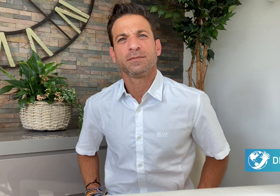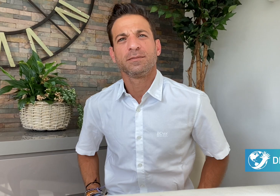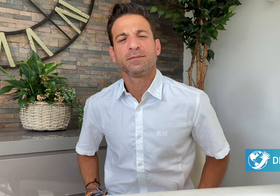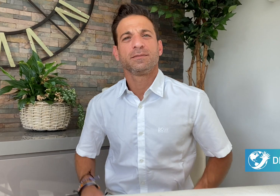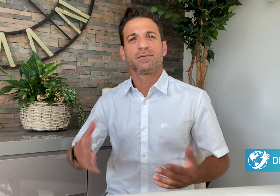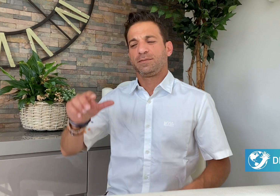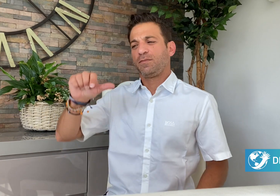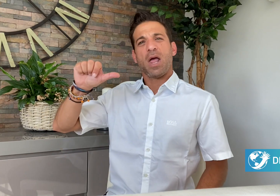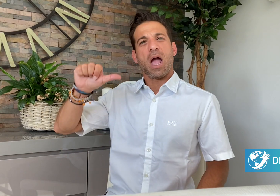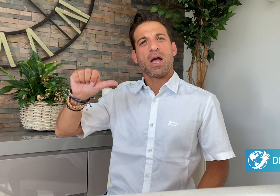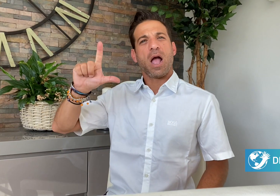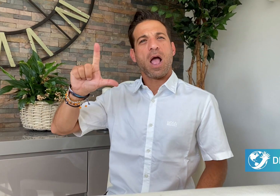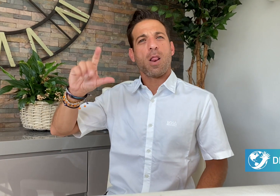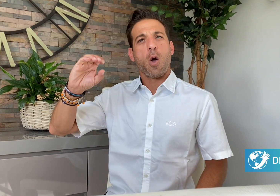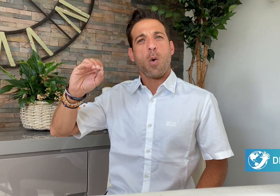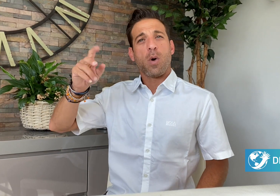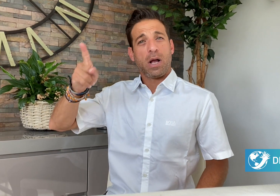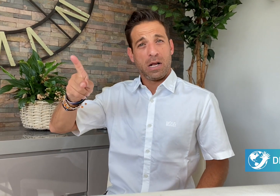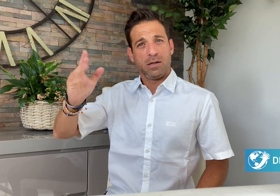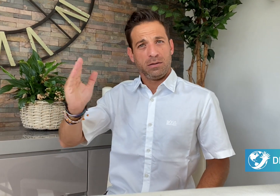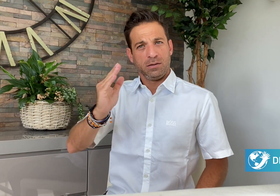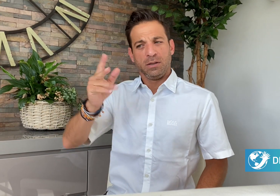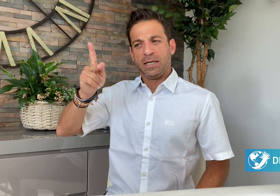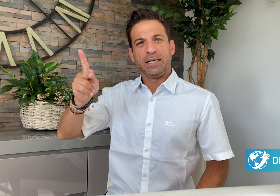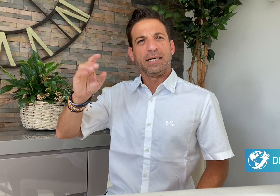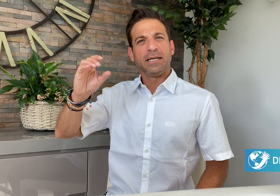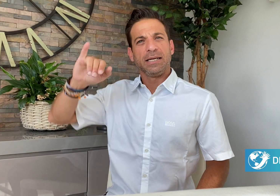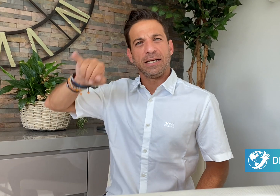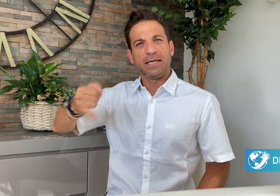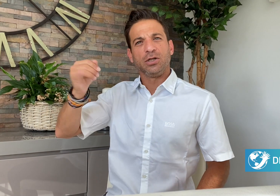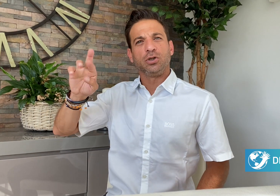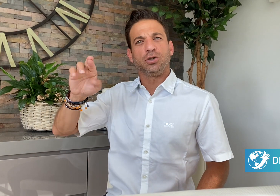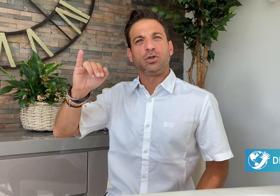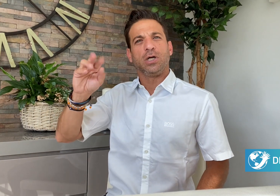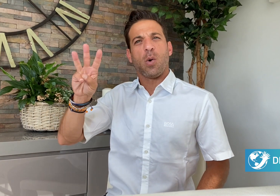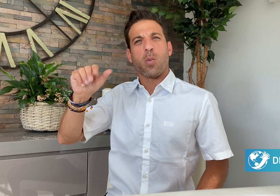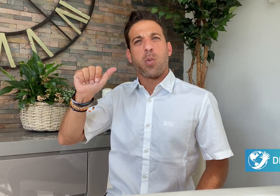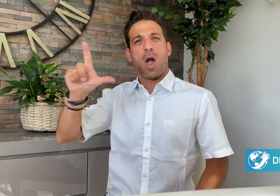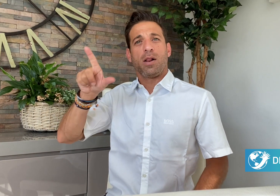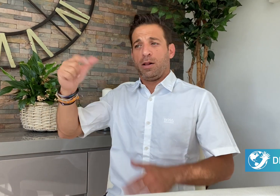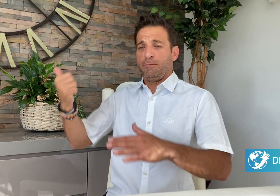Alok Kejriwal is the founder of India’s ISH NEWS,